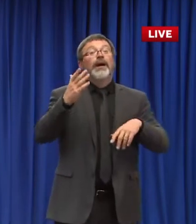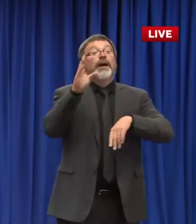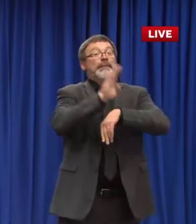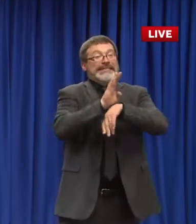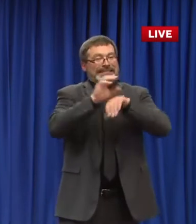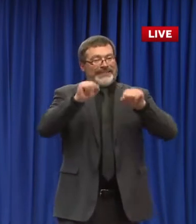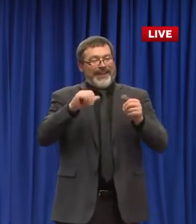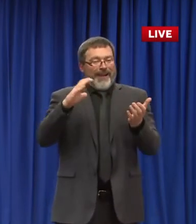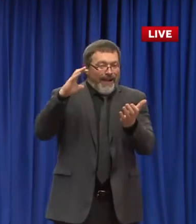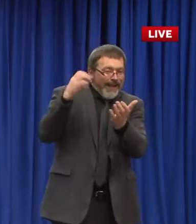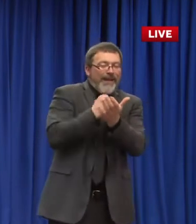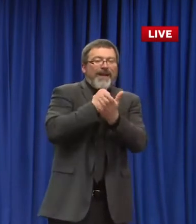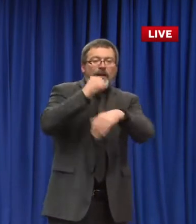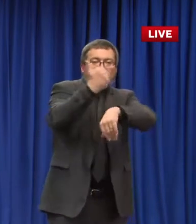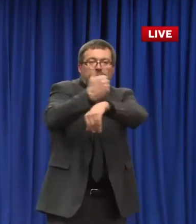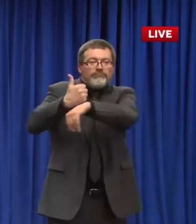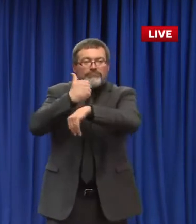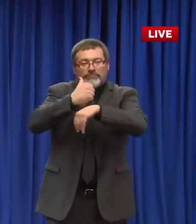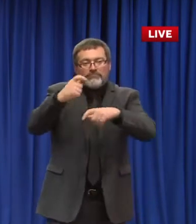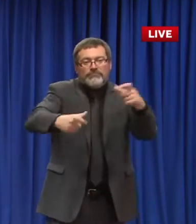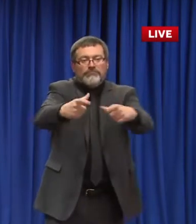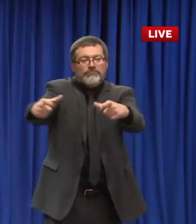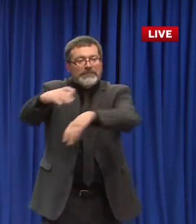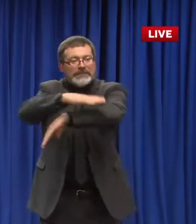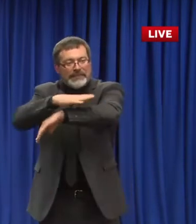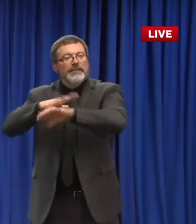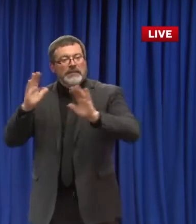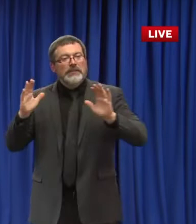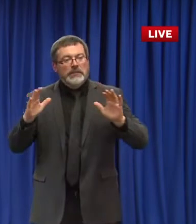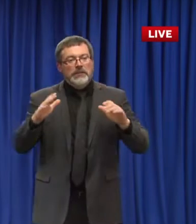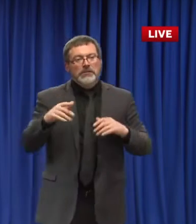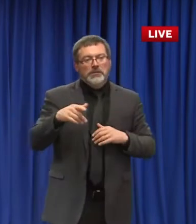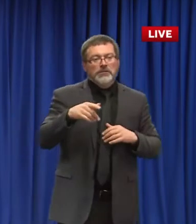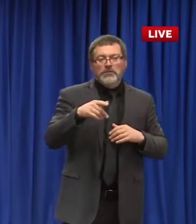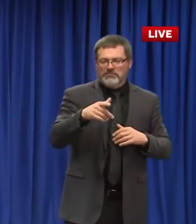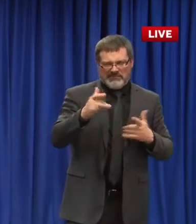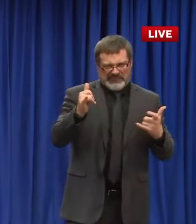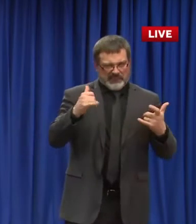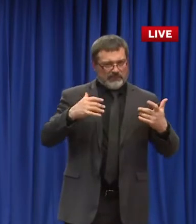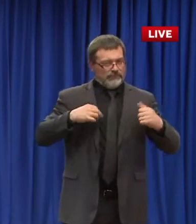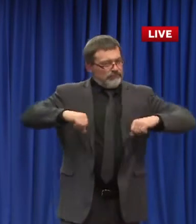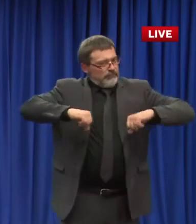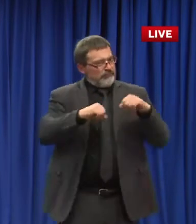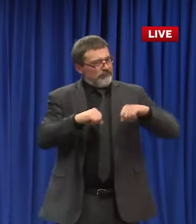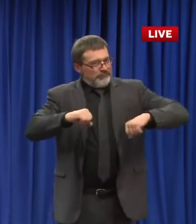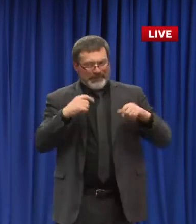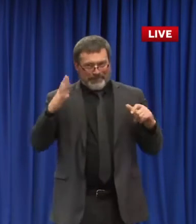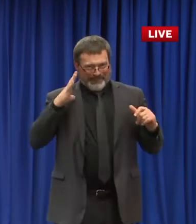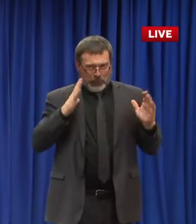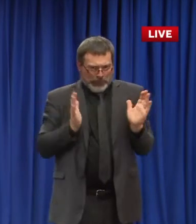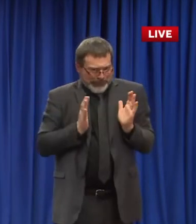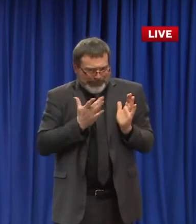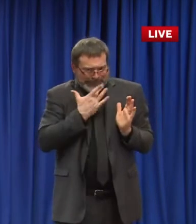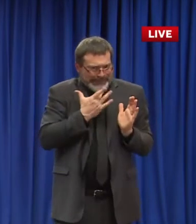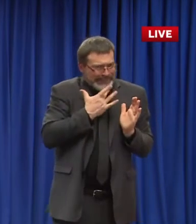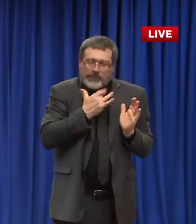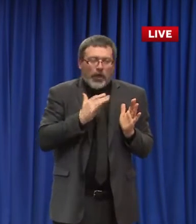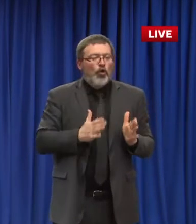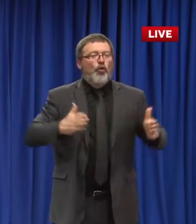THEY CAN EXPAND FURTHER OUT INTO THE SIDEWALK AS WELL AS MAKING SURE THAT FOLKS AREN’T BEING JAMMED ON THOSE ON THOSE SIDEWALKS ARE JAMMED ONTO THE BEACH.